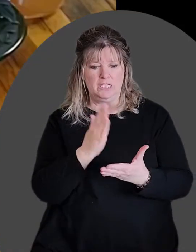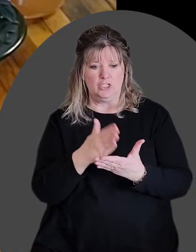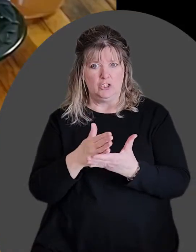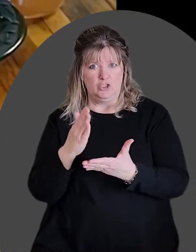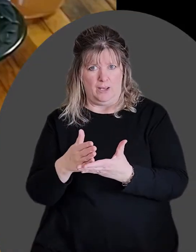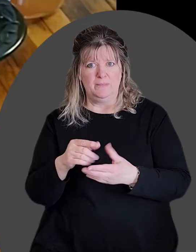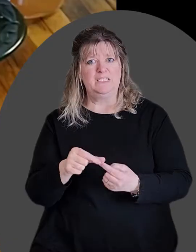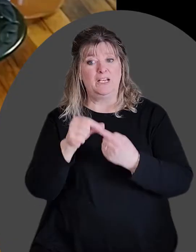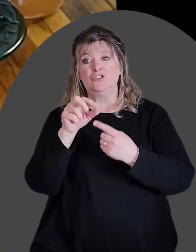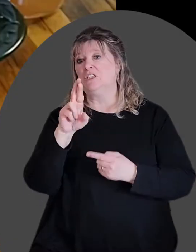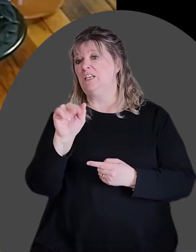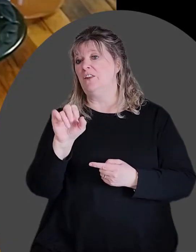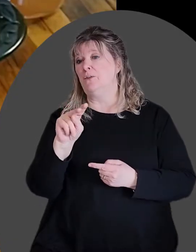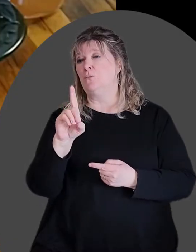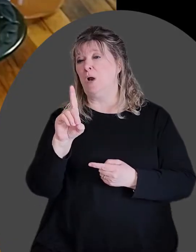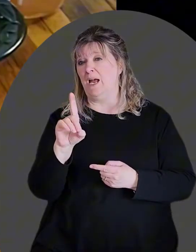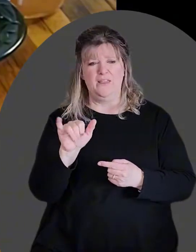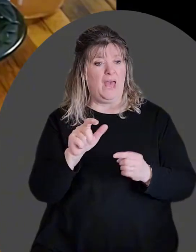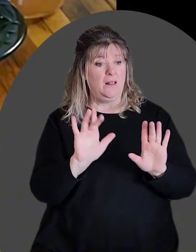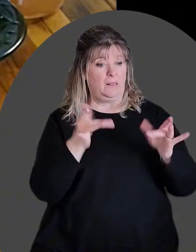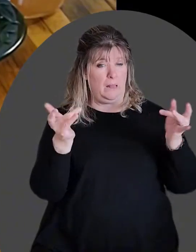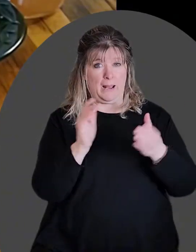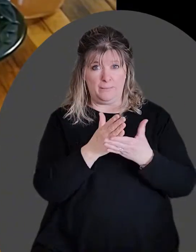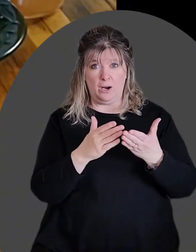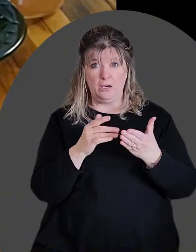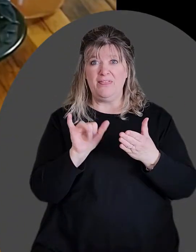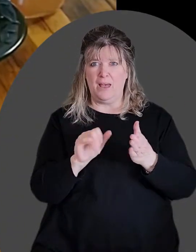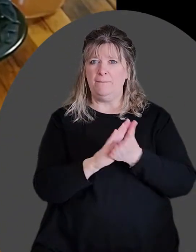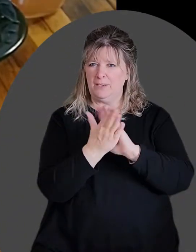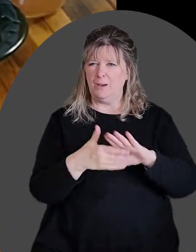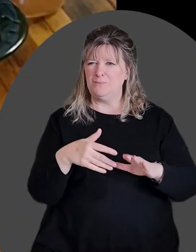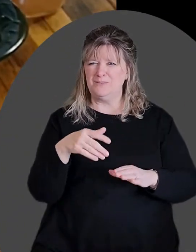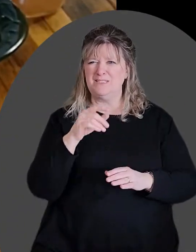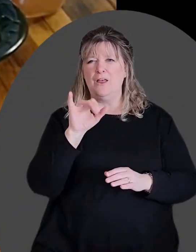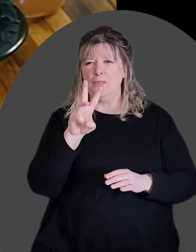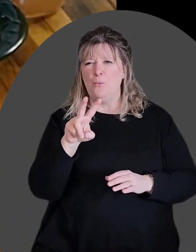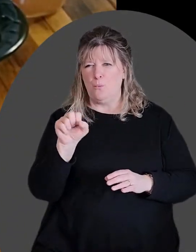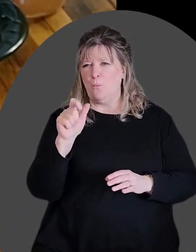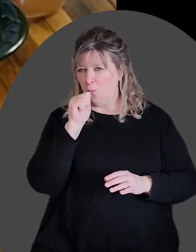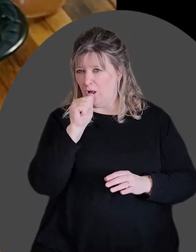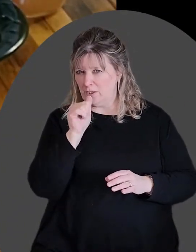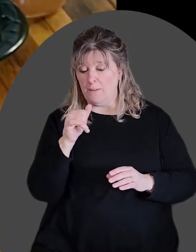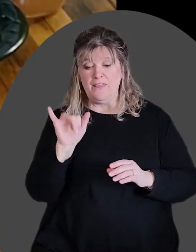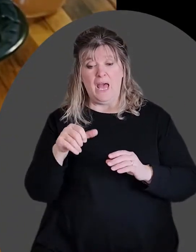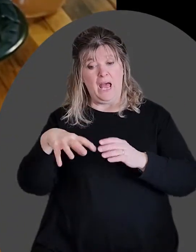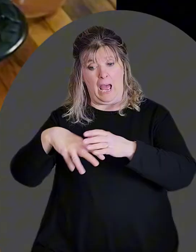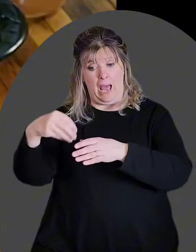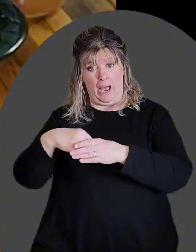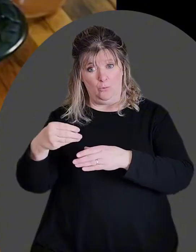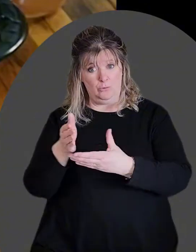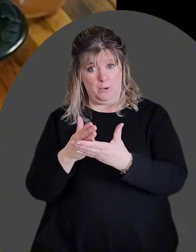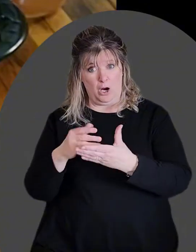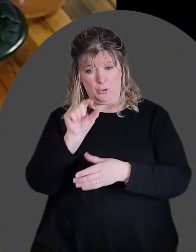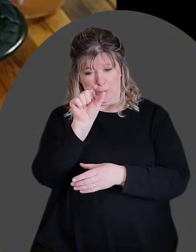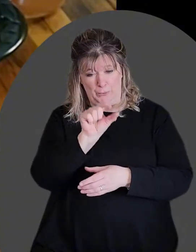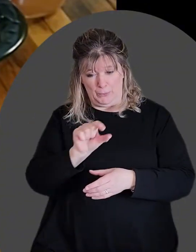this light portion is actually what will be the walnut and the outer portion is what will fall away